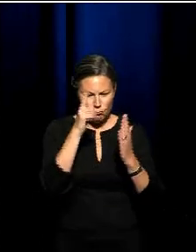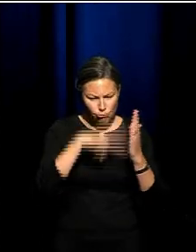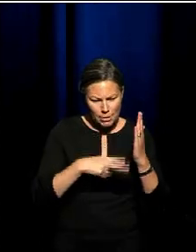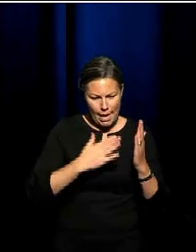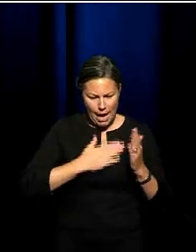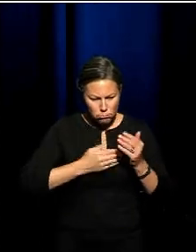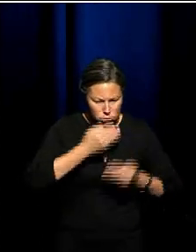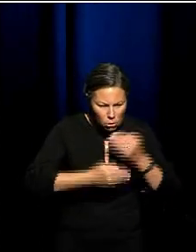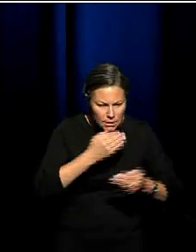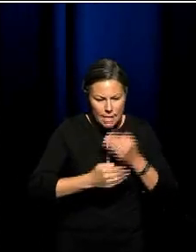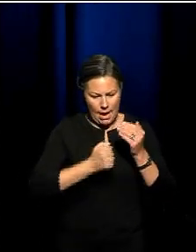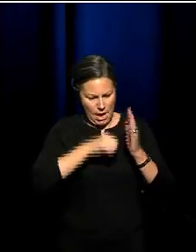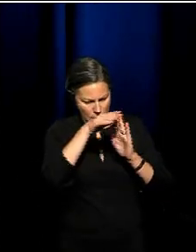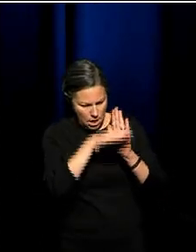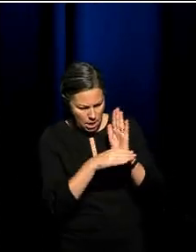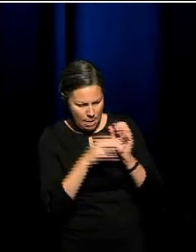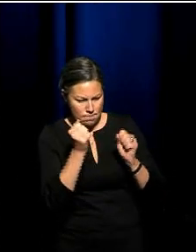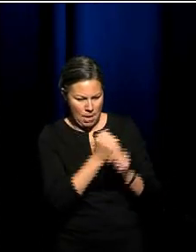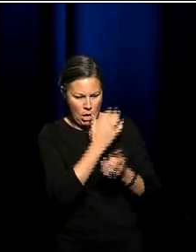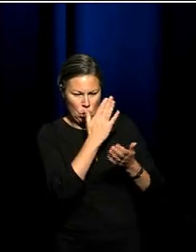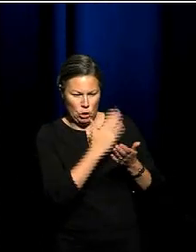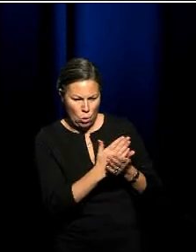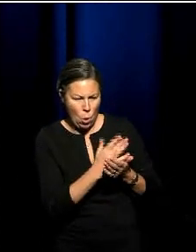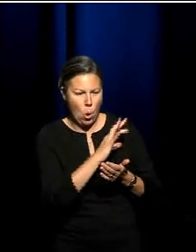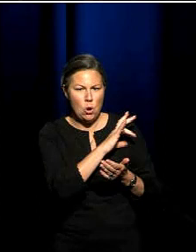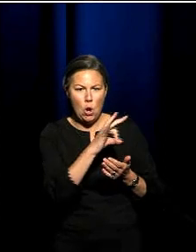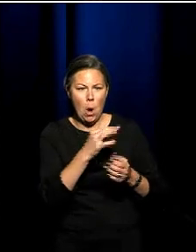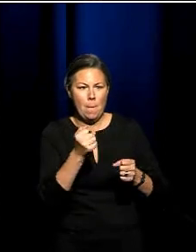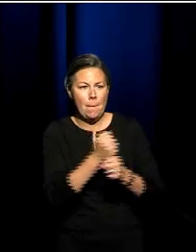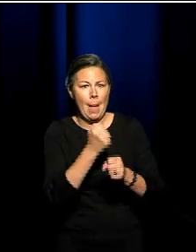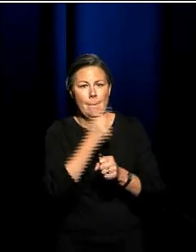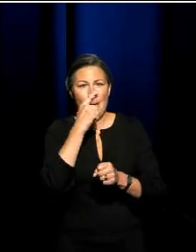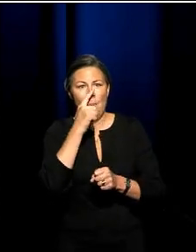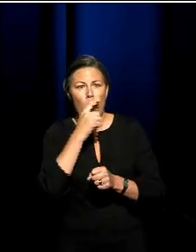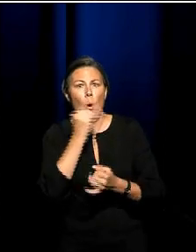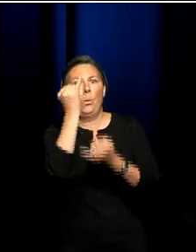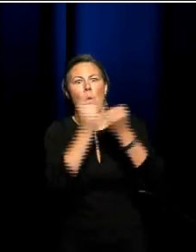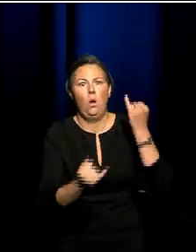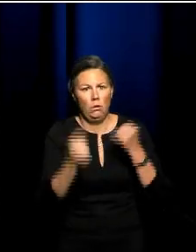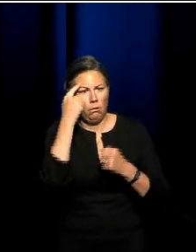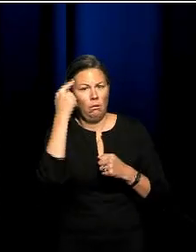are appropriately trauma-informed. The purpose of these services is to ensure